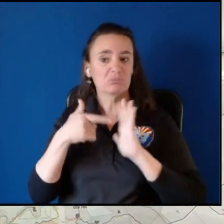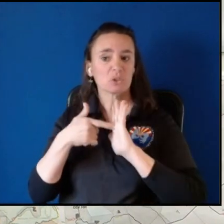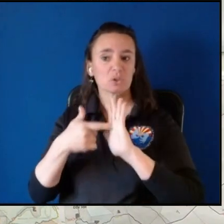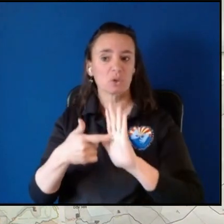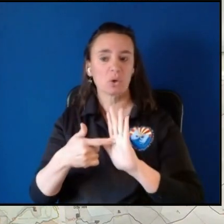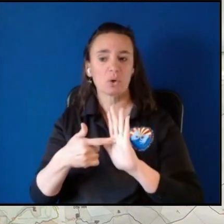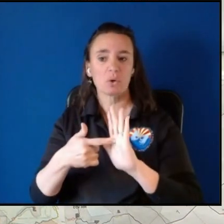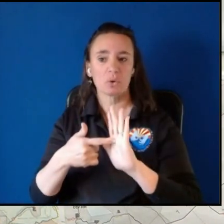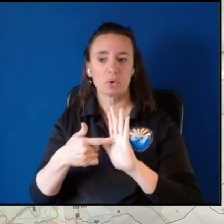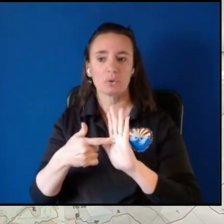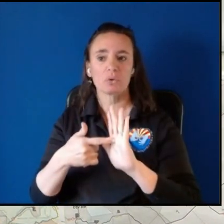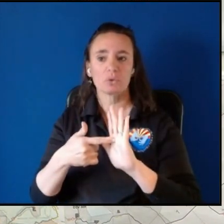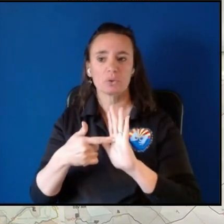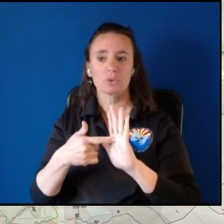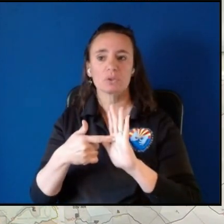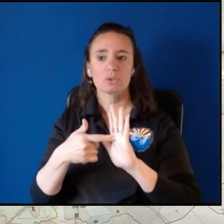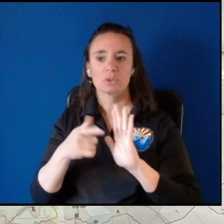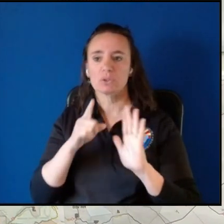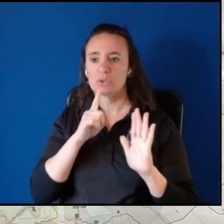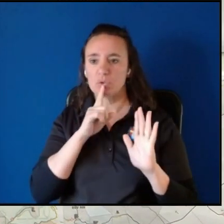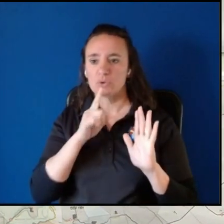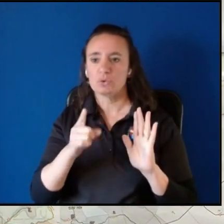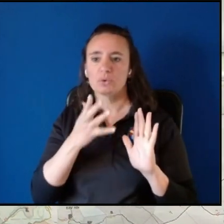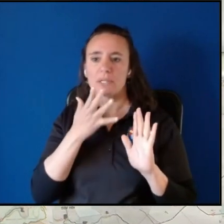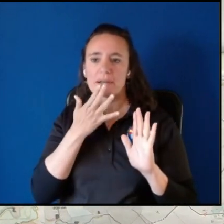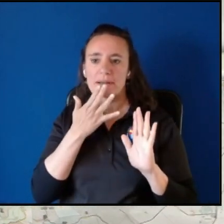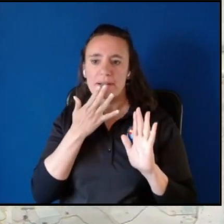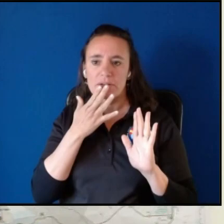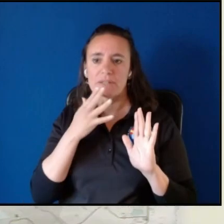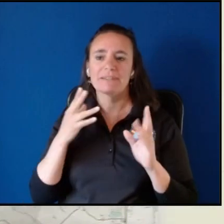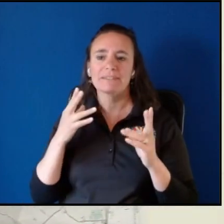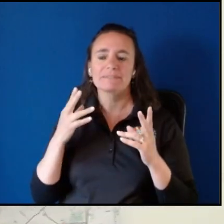visible satellite imagery. That's here on the monitor right here.